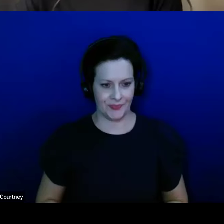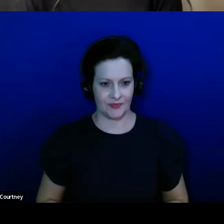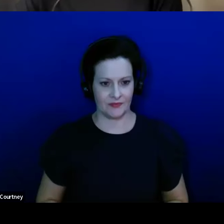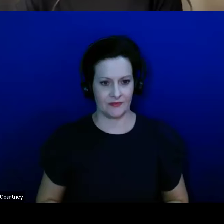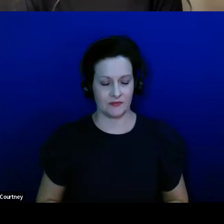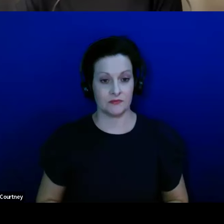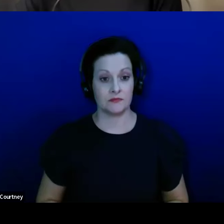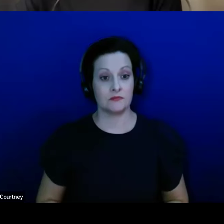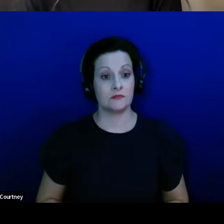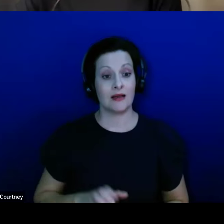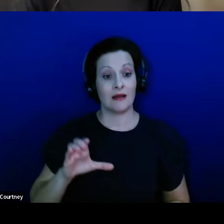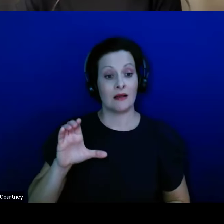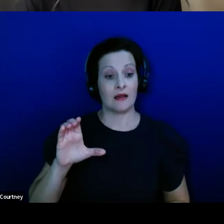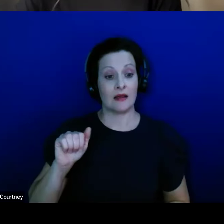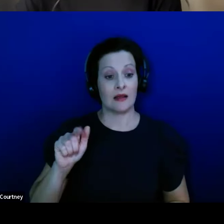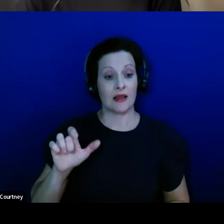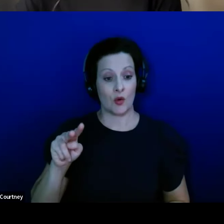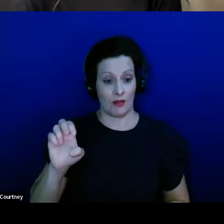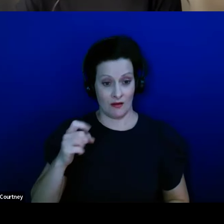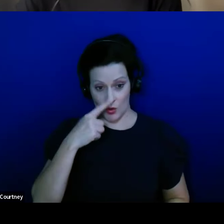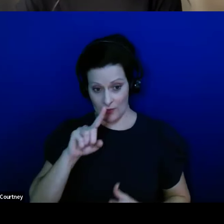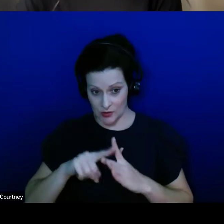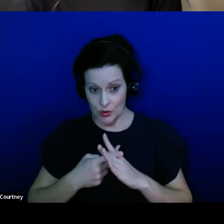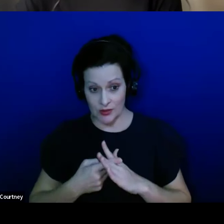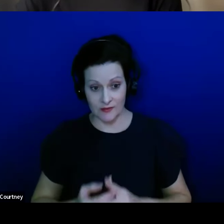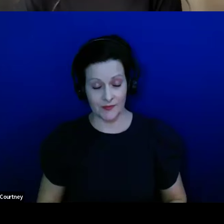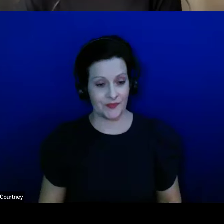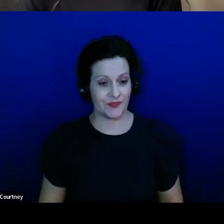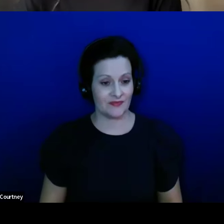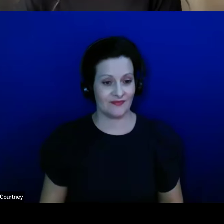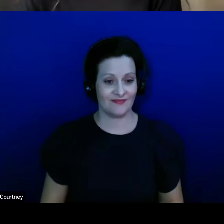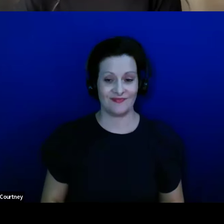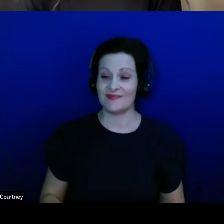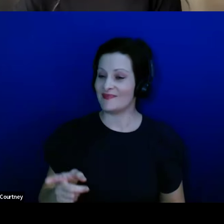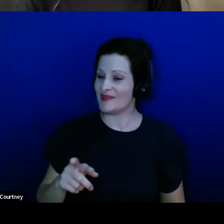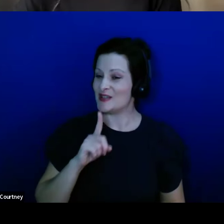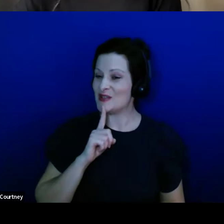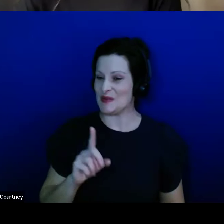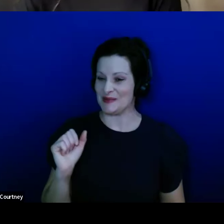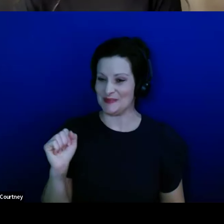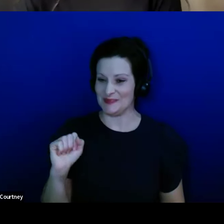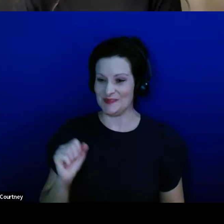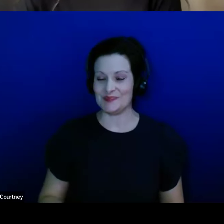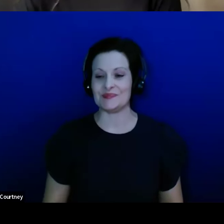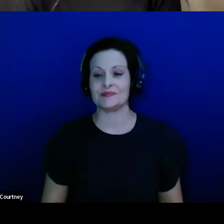question, Caroline, would you like to start? >> Caroline: Sure! Yes. So I